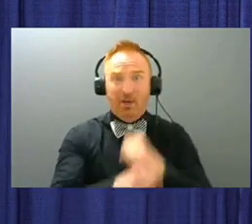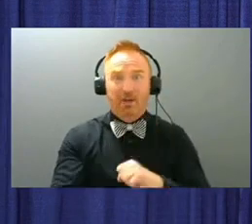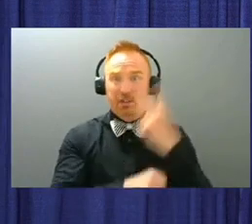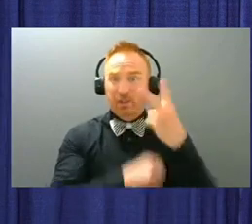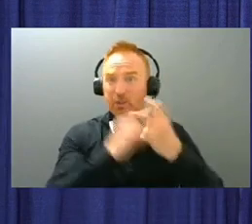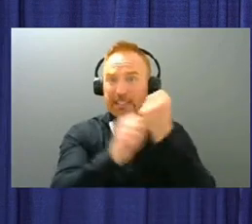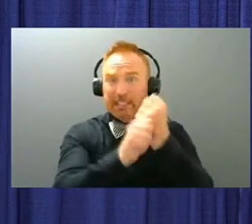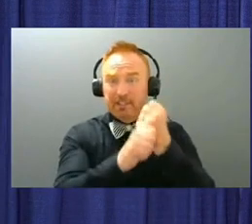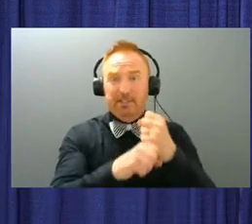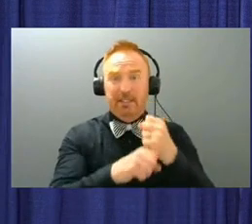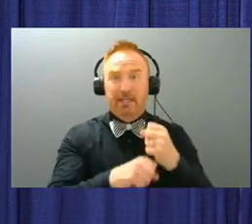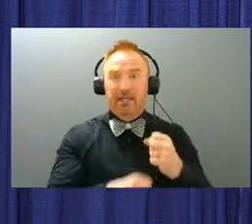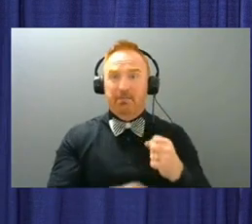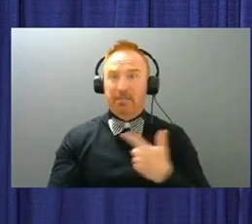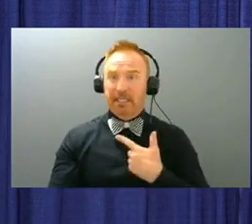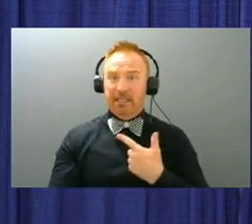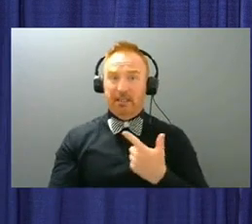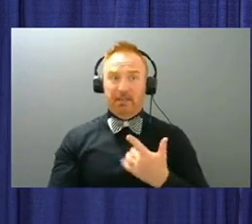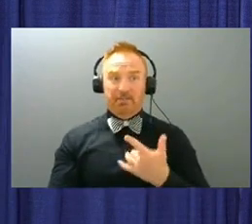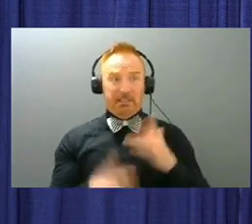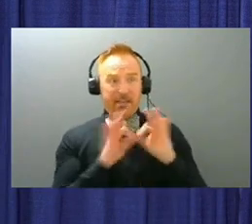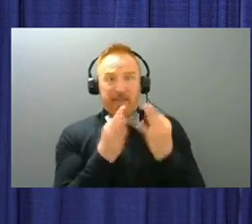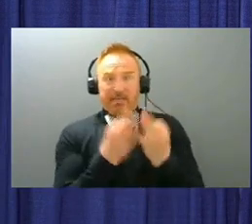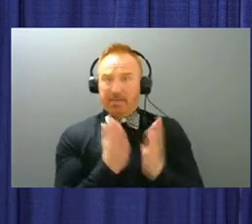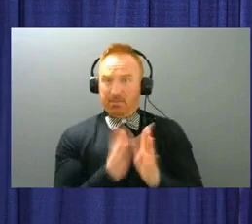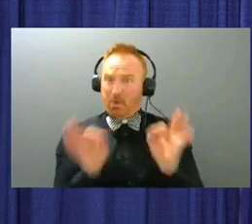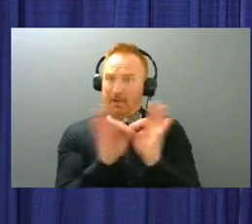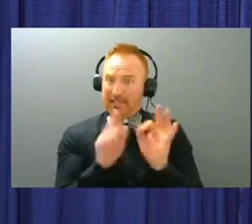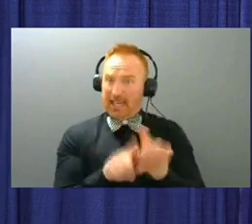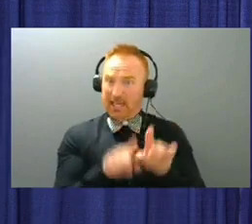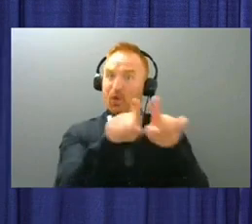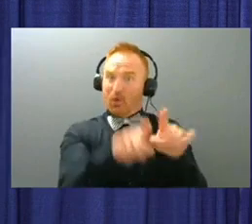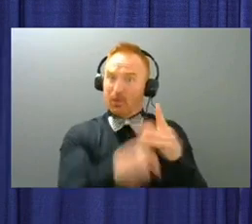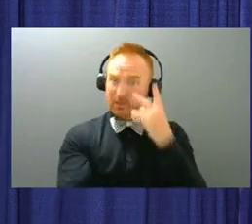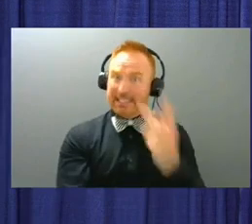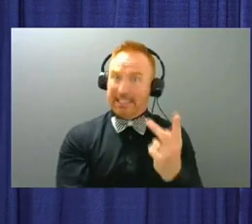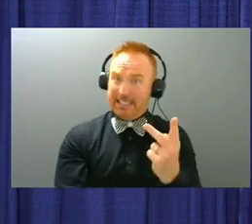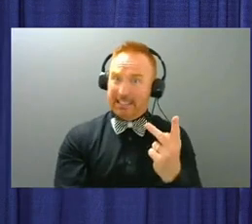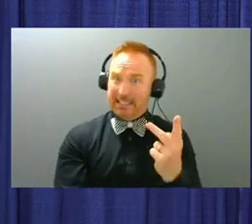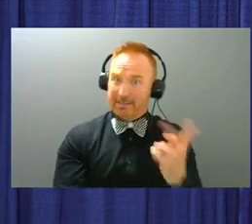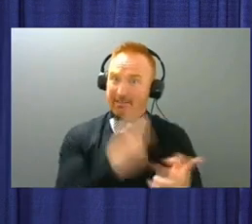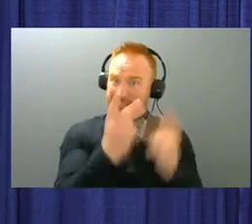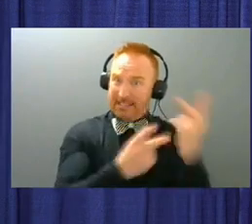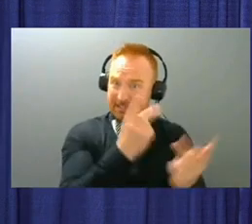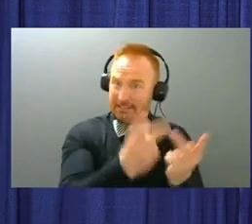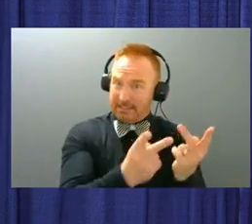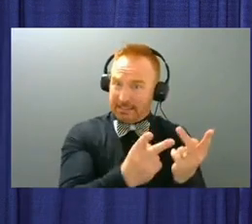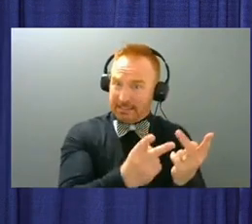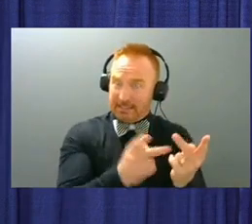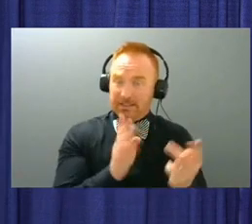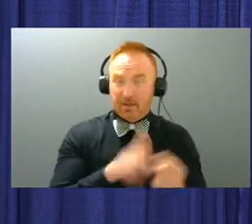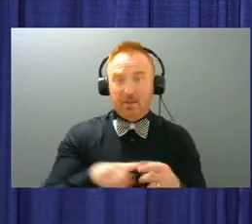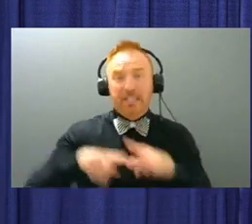for a year or more, how important doesn't that become? A lot of that does come down to